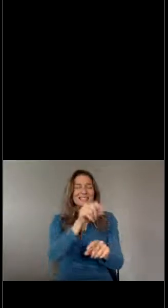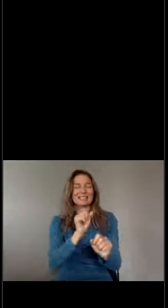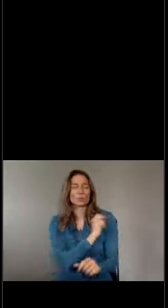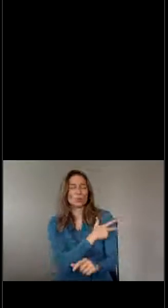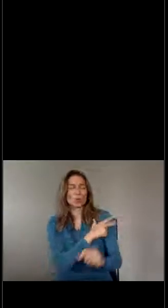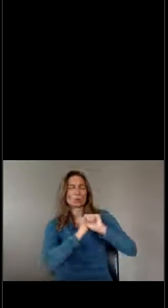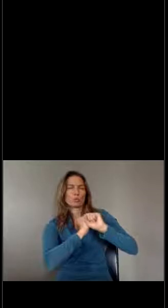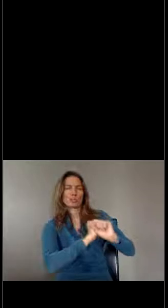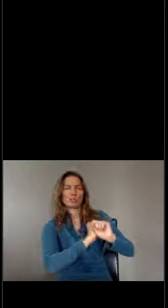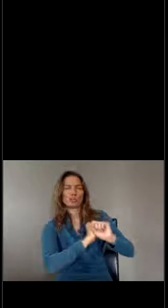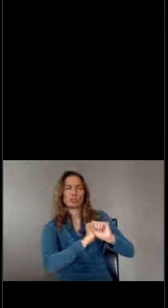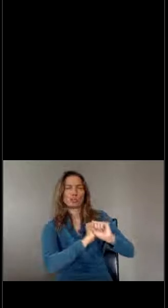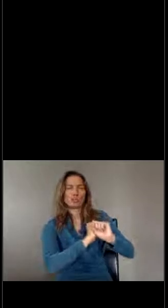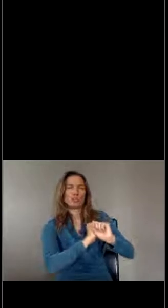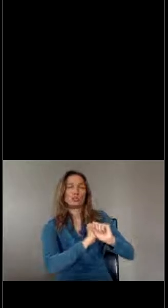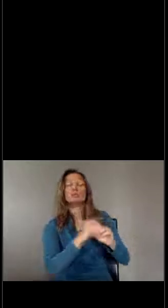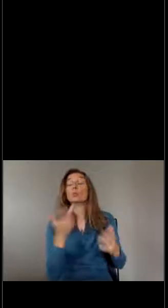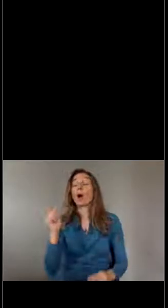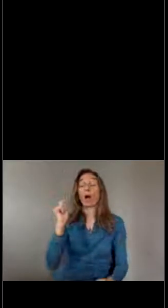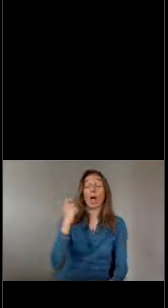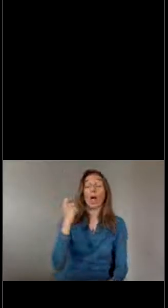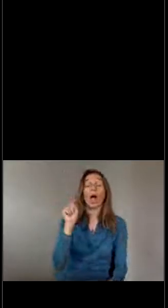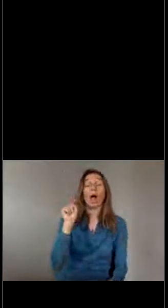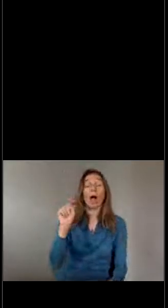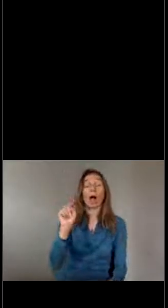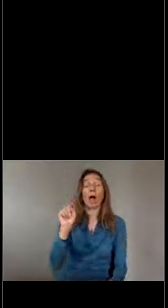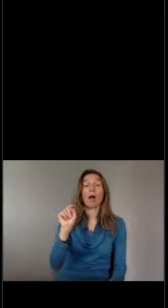used particularly in Kenya for managing costs.